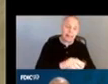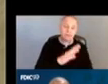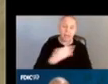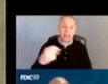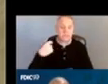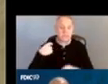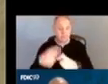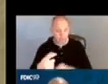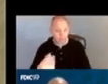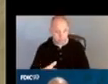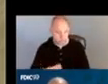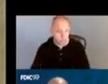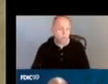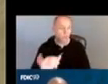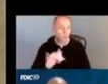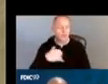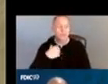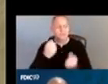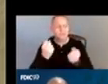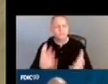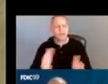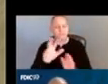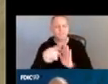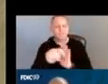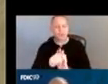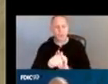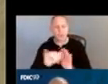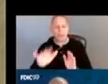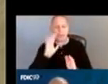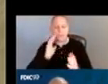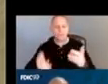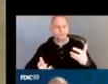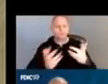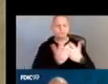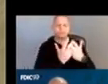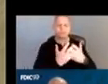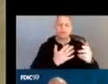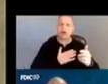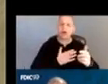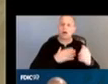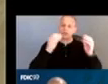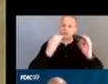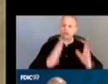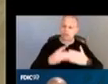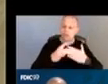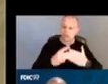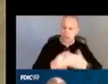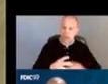of videos that supplement our instructor guides and we have train the trainers that we conduct